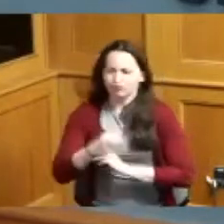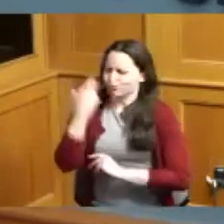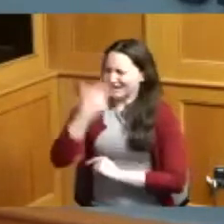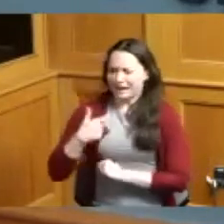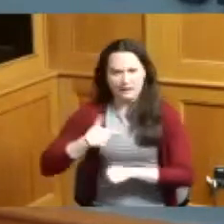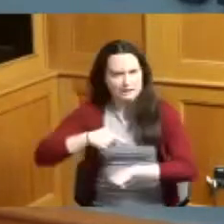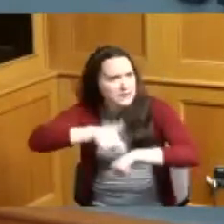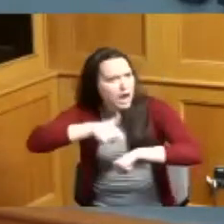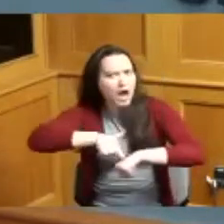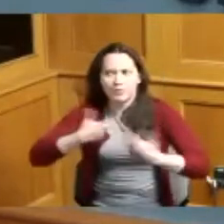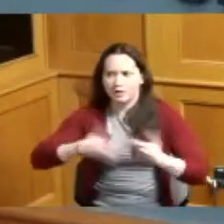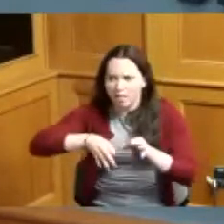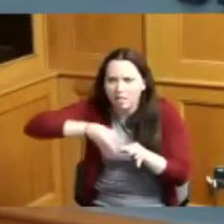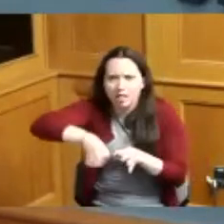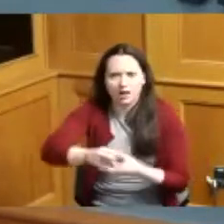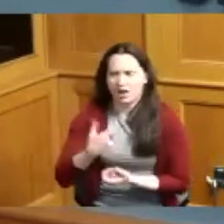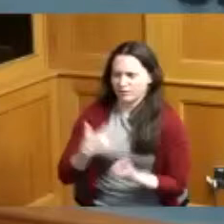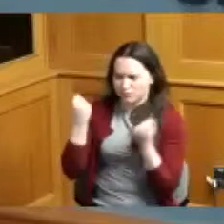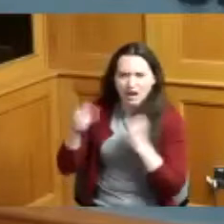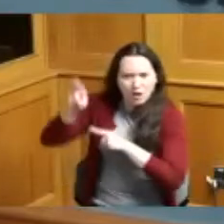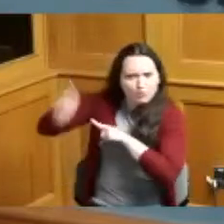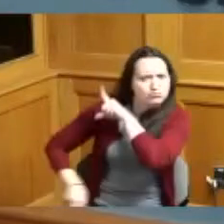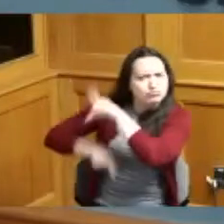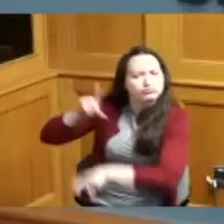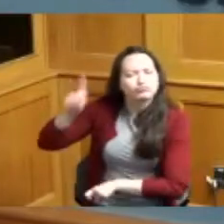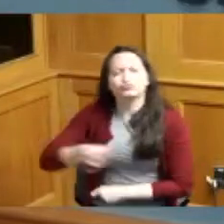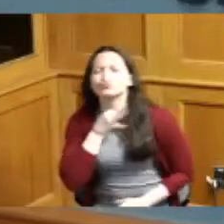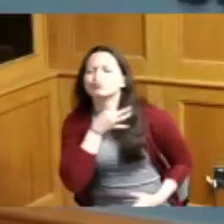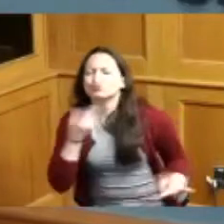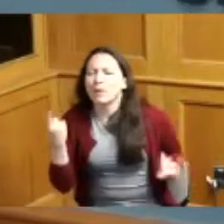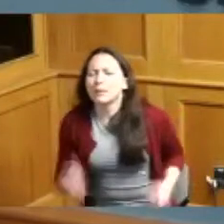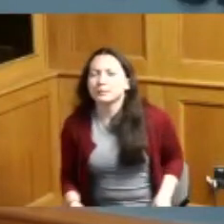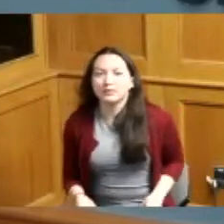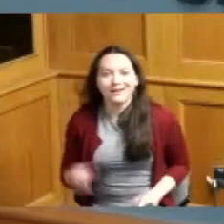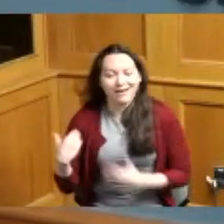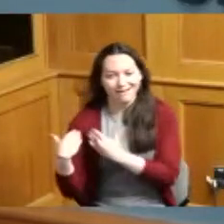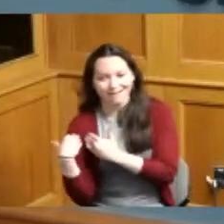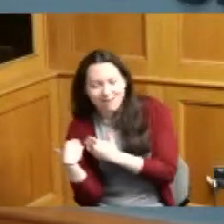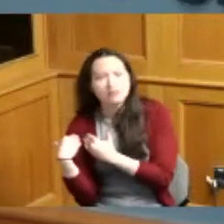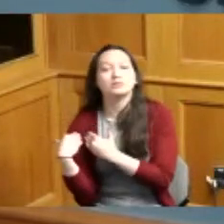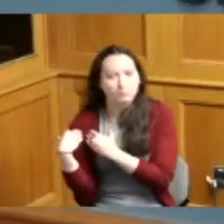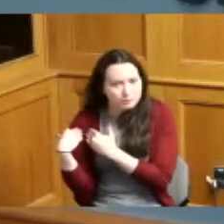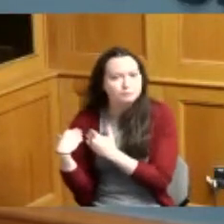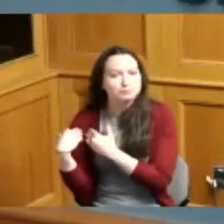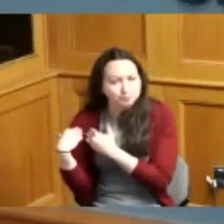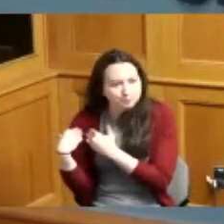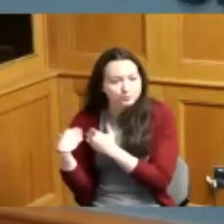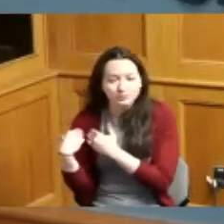time we got I got a lot of questions um they've got those are obligations uh two we don't have any